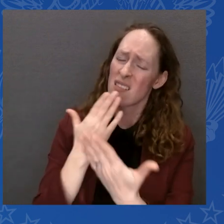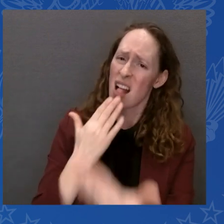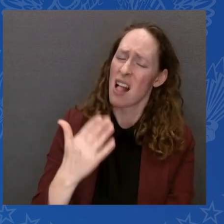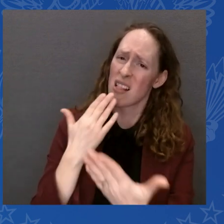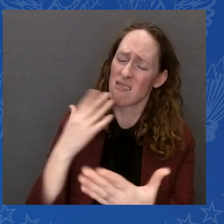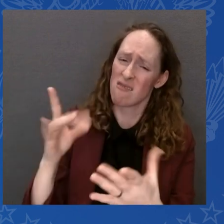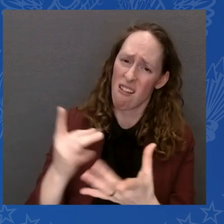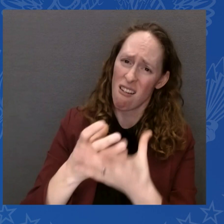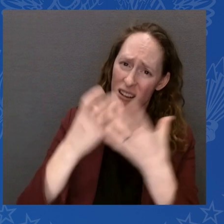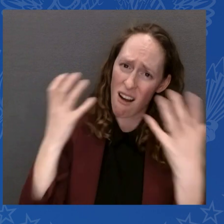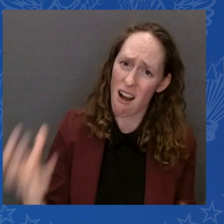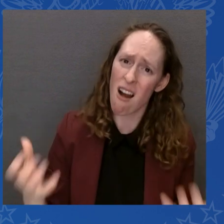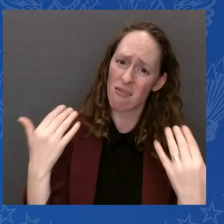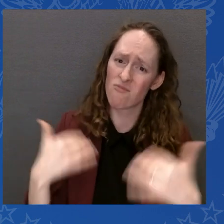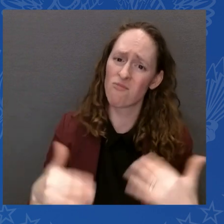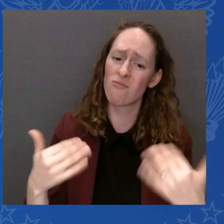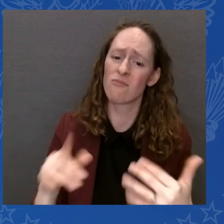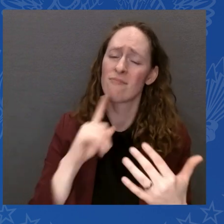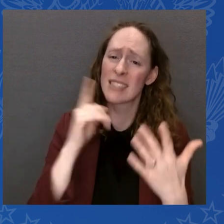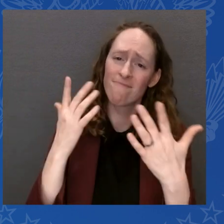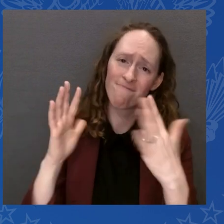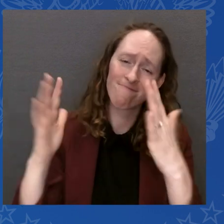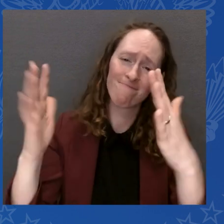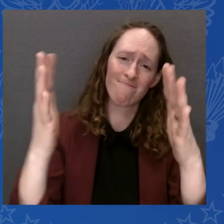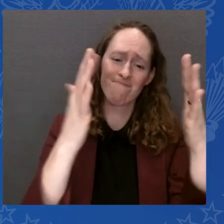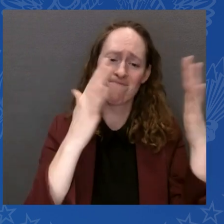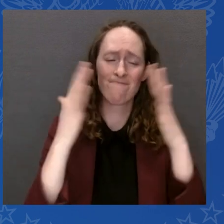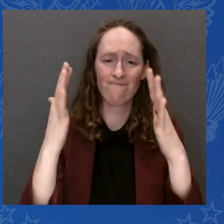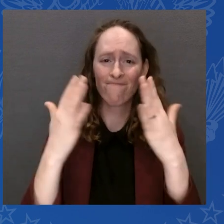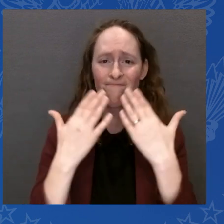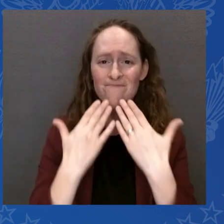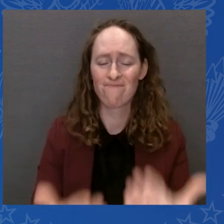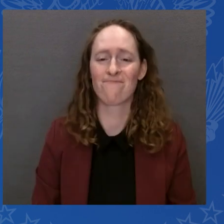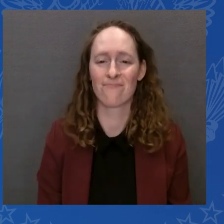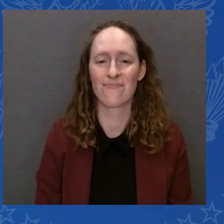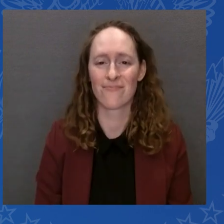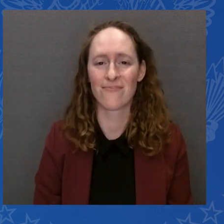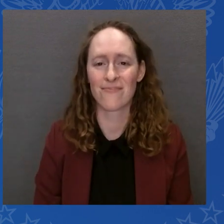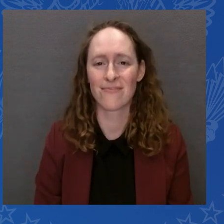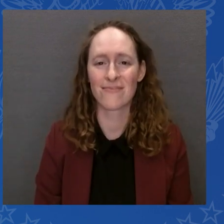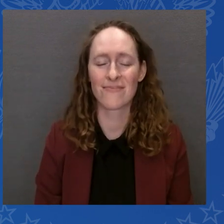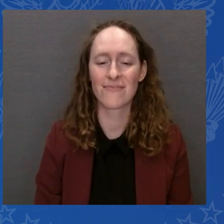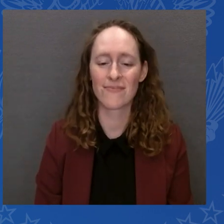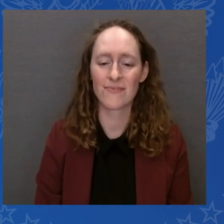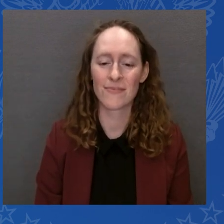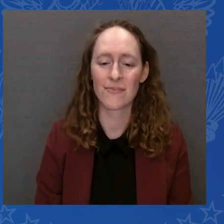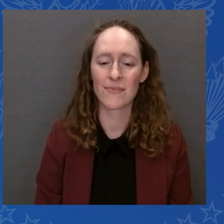The Press: Mr. President, may I ask you a question about the classified documents, sir? Do you have any regret -- regret, sir? The President: You know, the only --